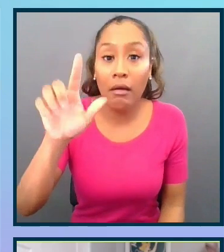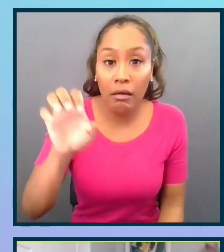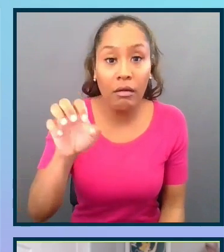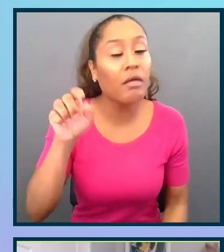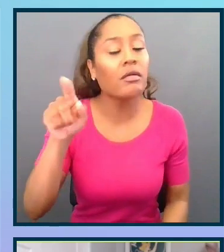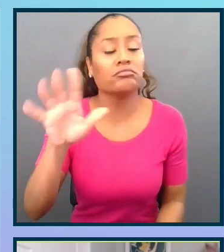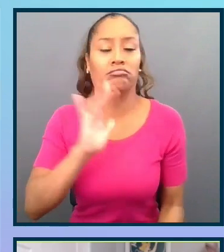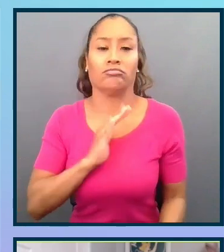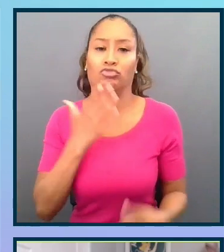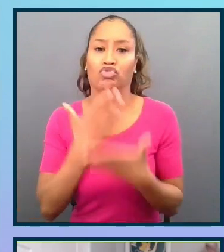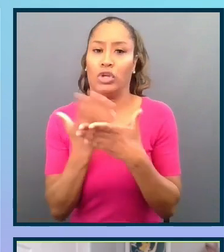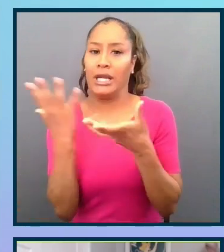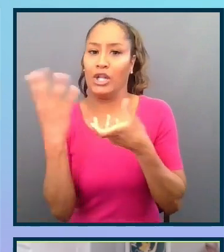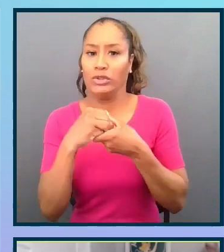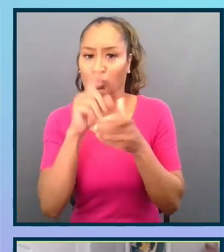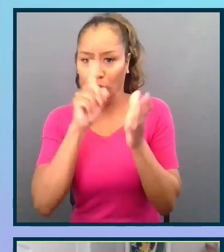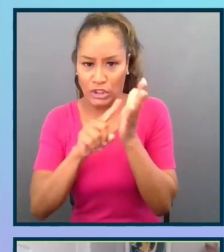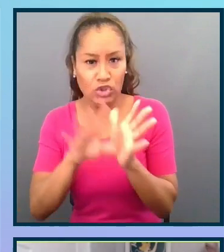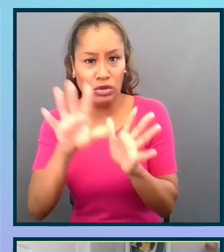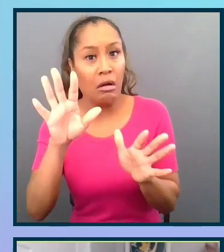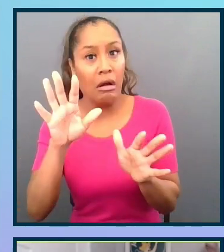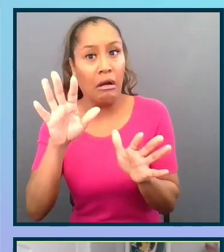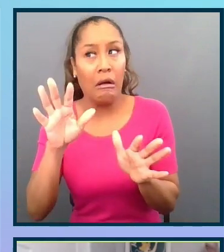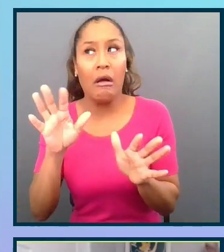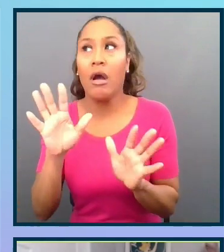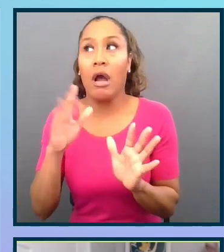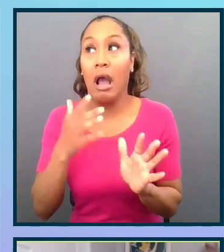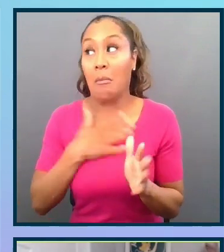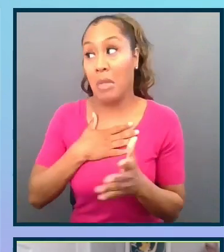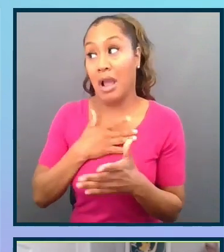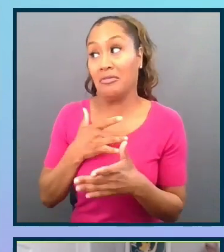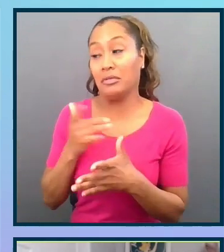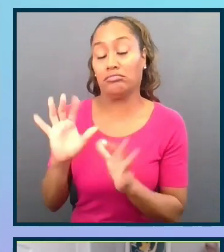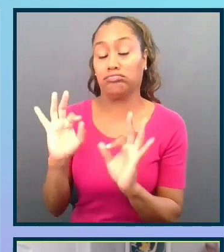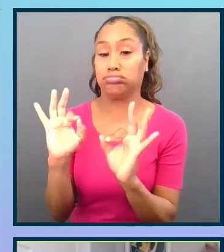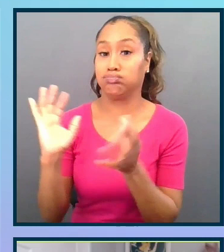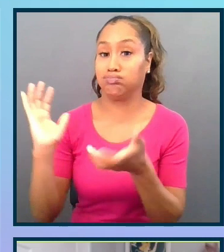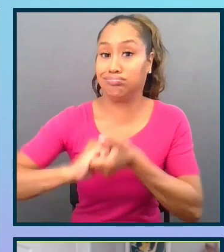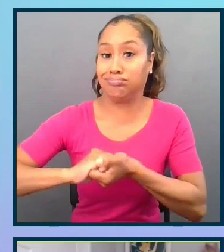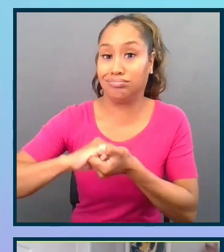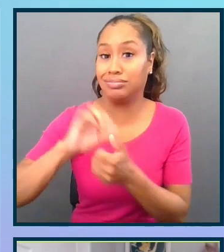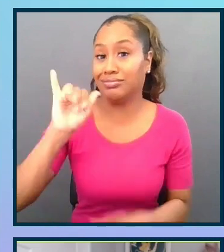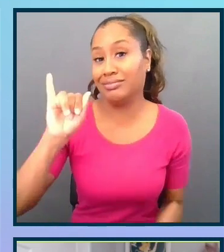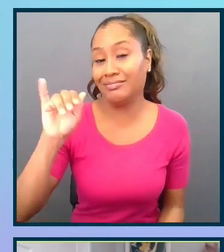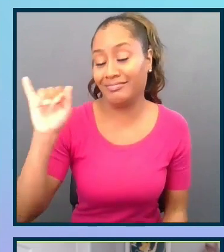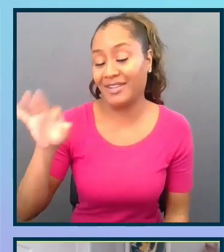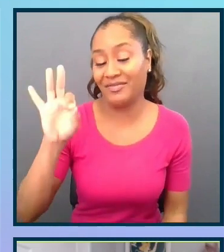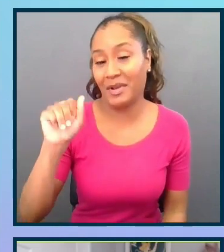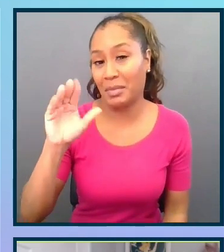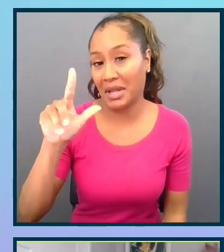And they're really, I am under the impression they're fantastic partner with. They also recommend checking out